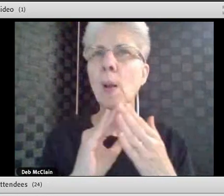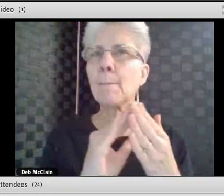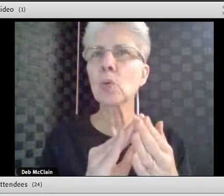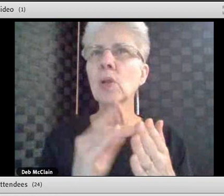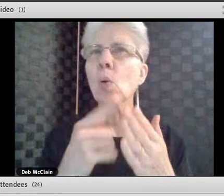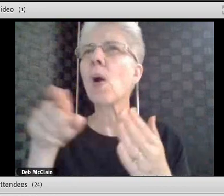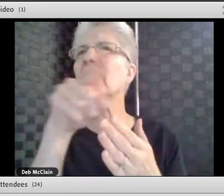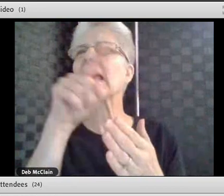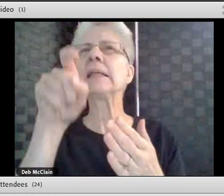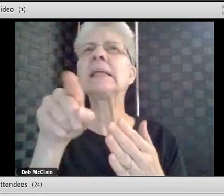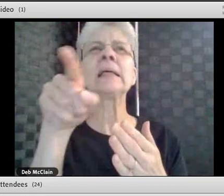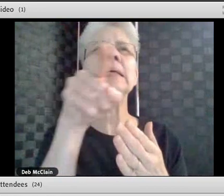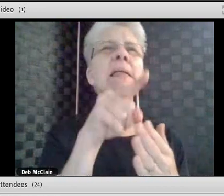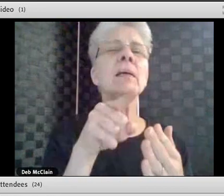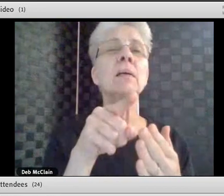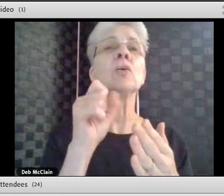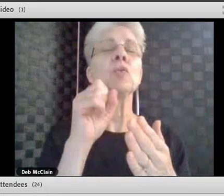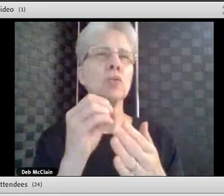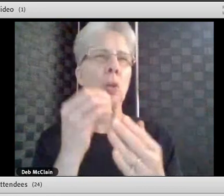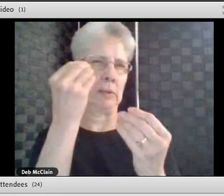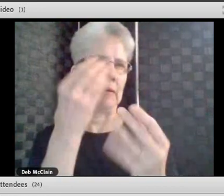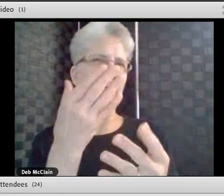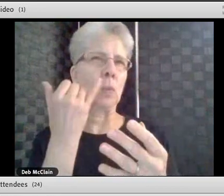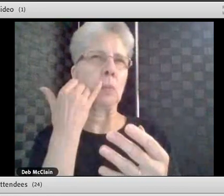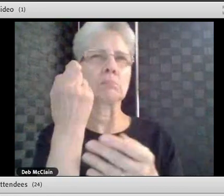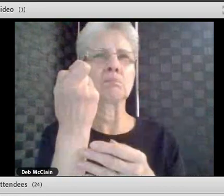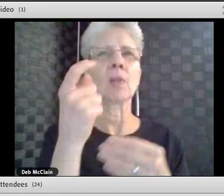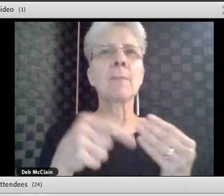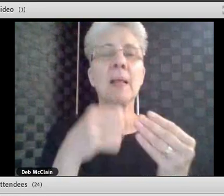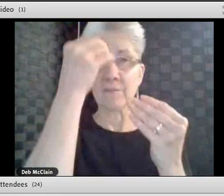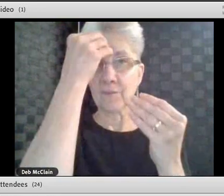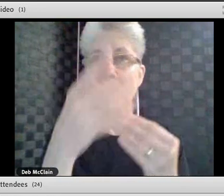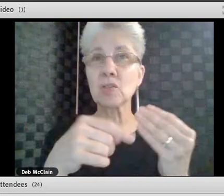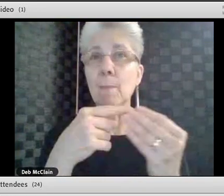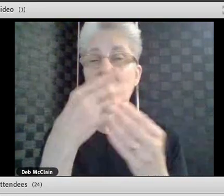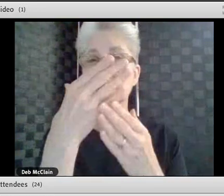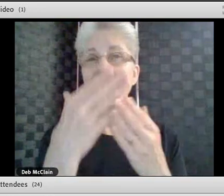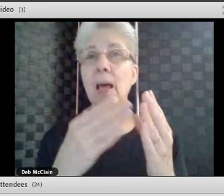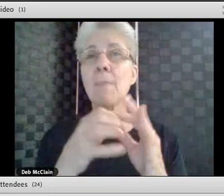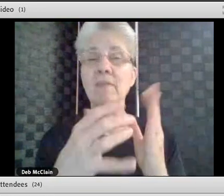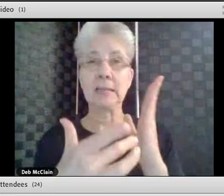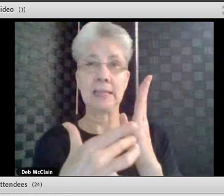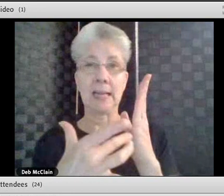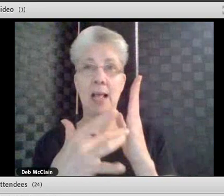but, again, this comes down to knowing your community and what they need. So just to give you a little bit of information